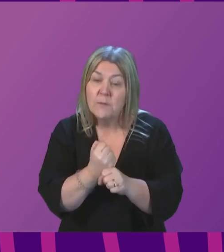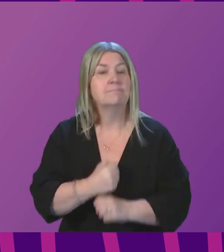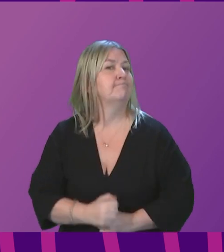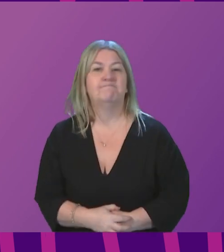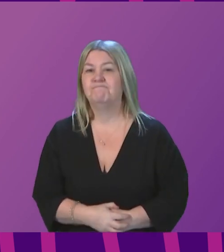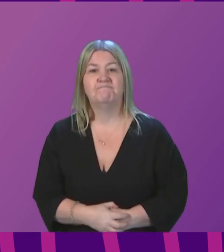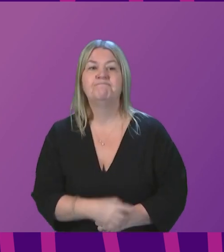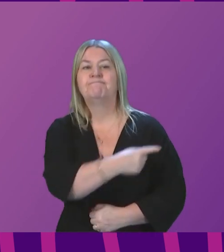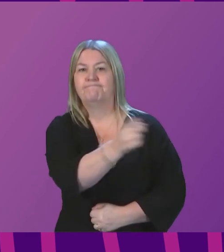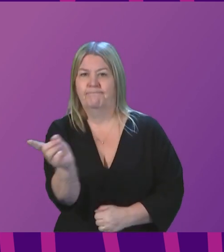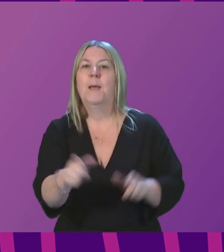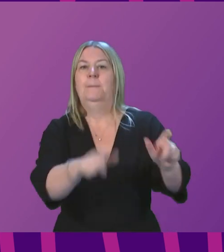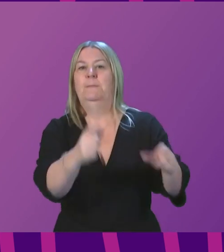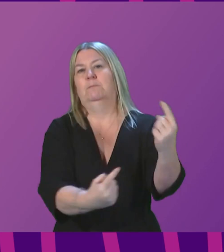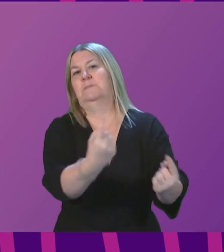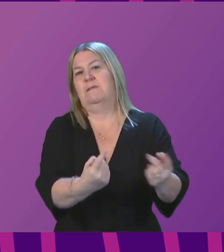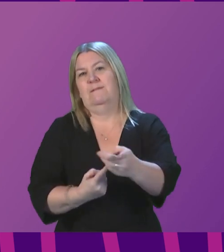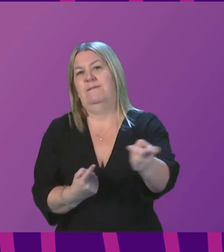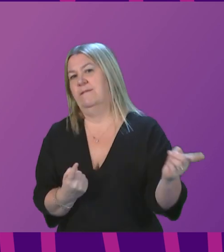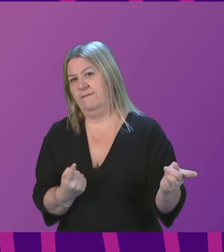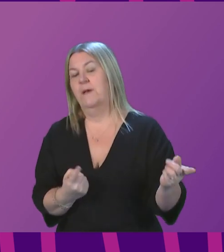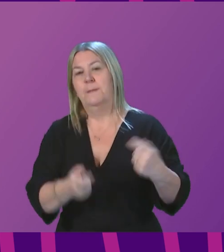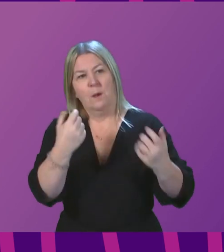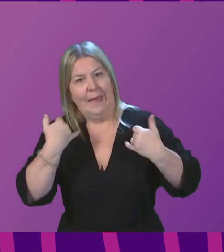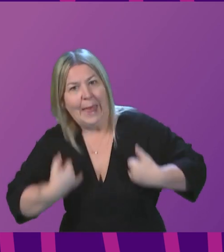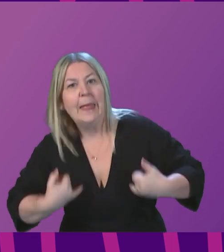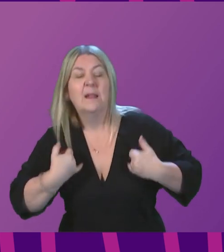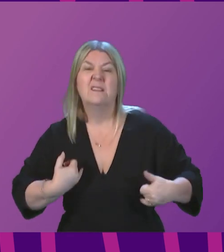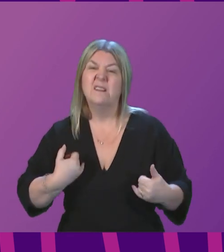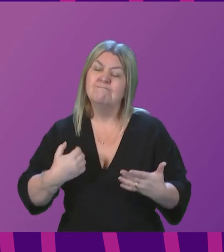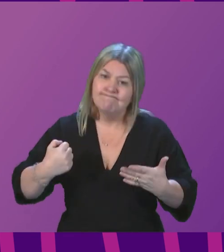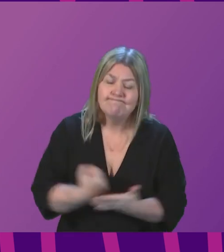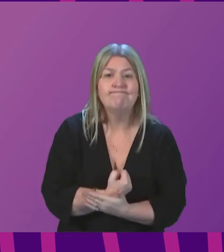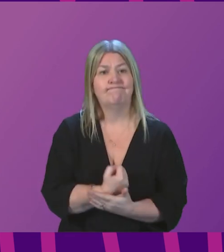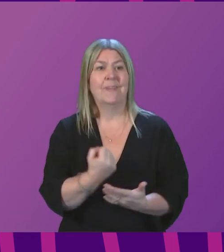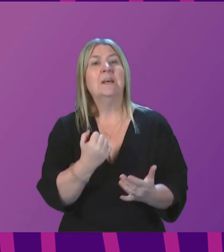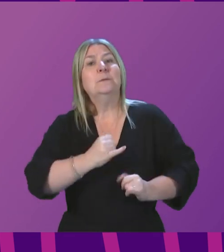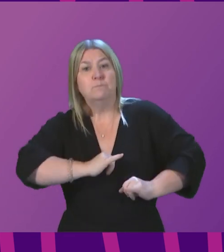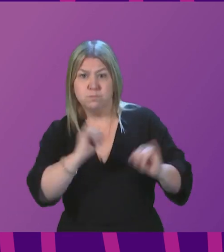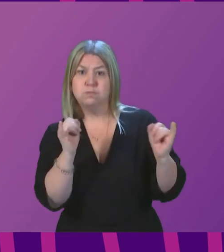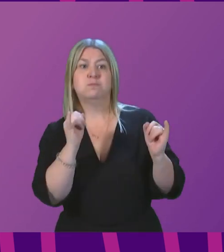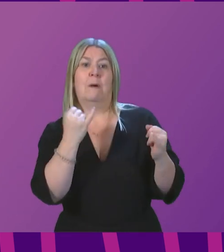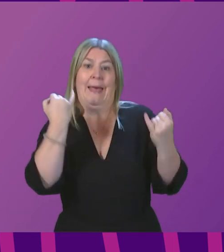by people across the country in ill health and, in some cases, serious illness and death.